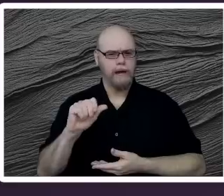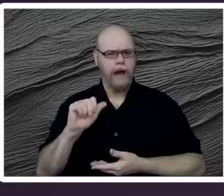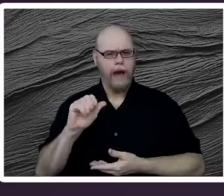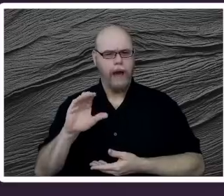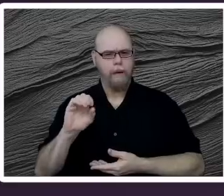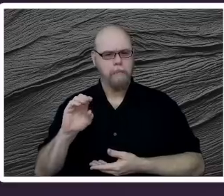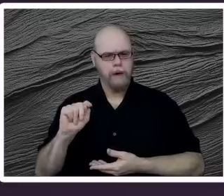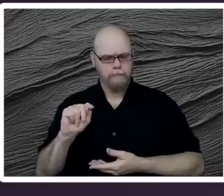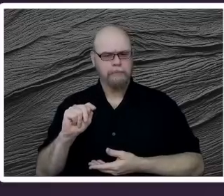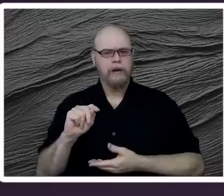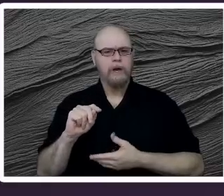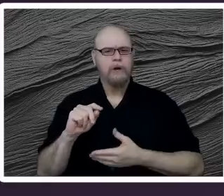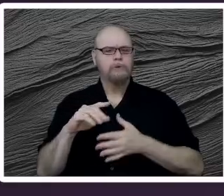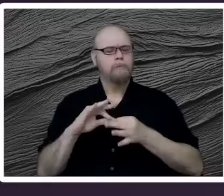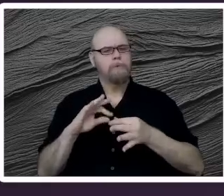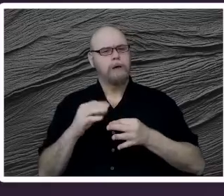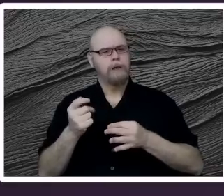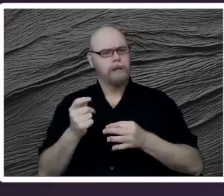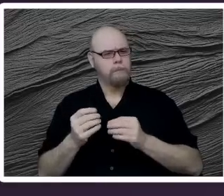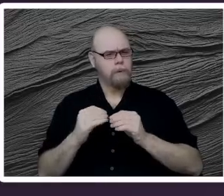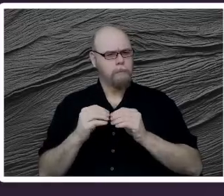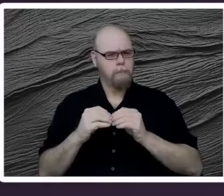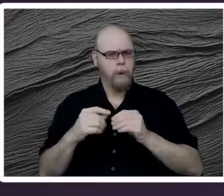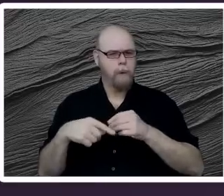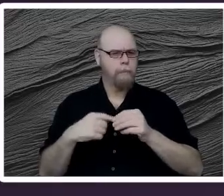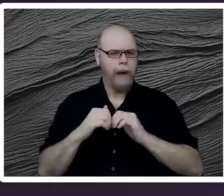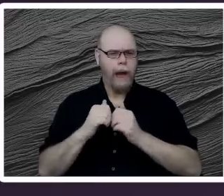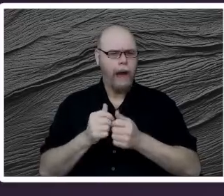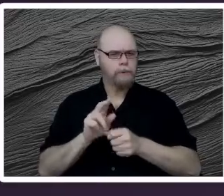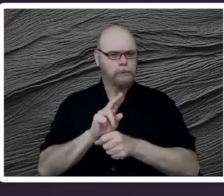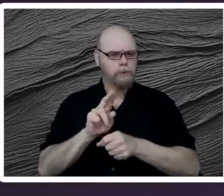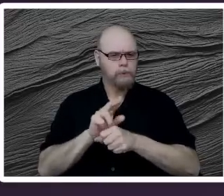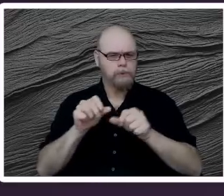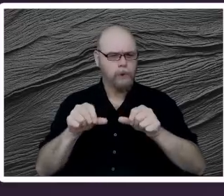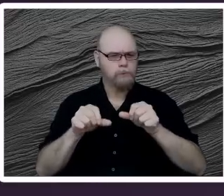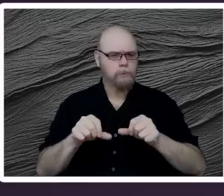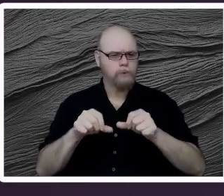poster exhibitions in her own classroom. Valencia Abbott: